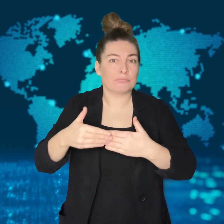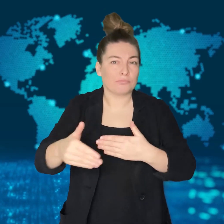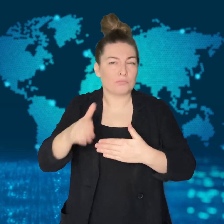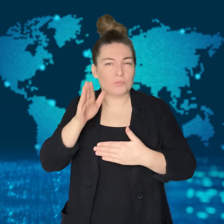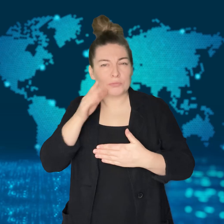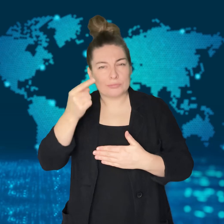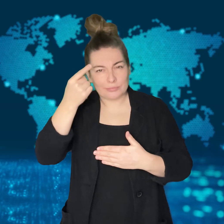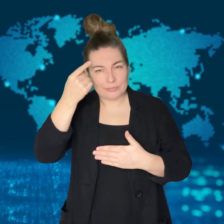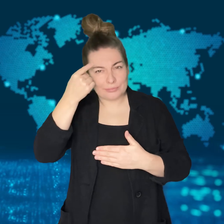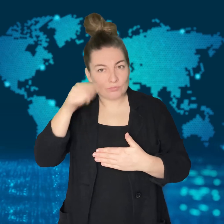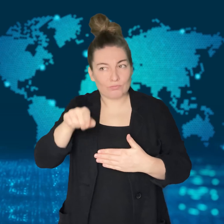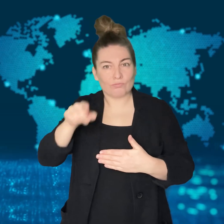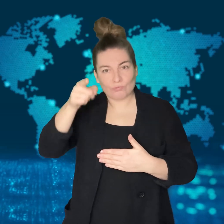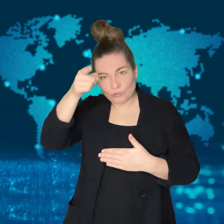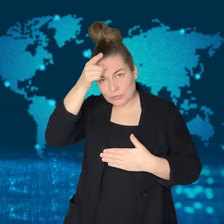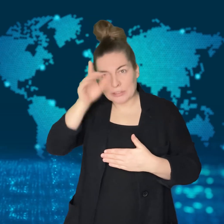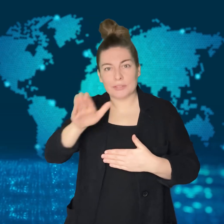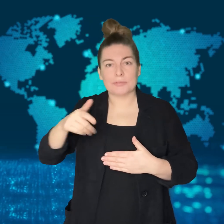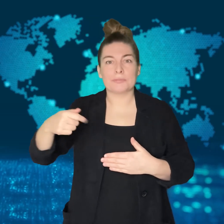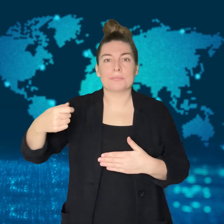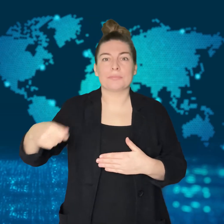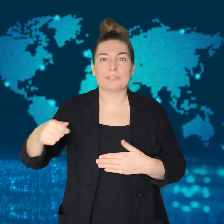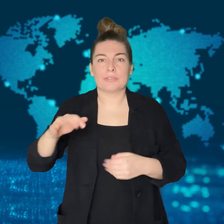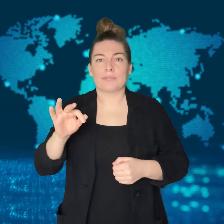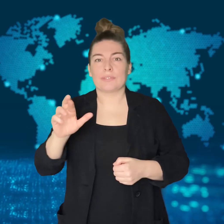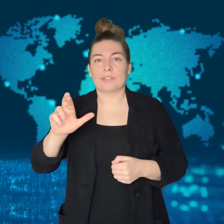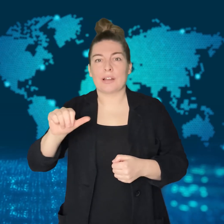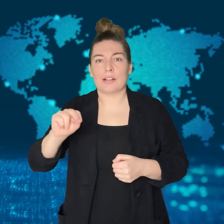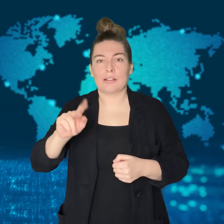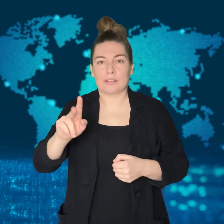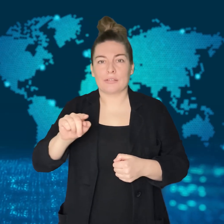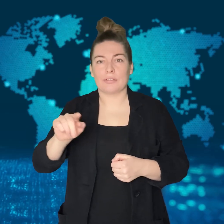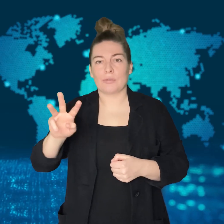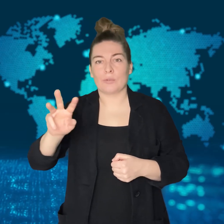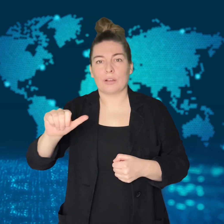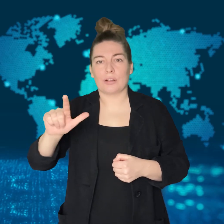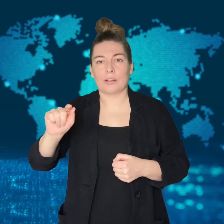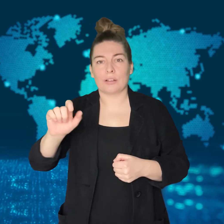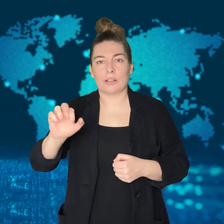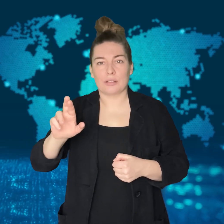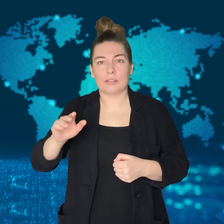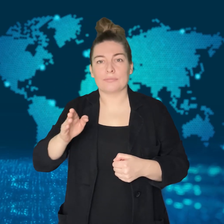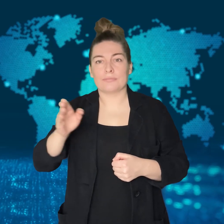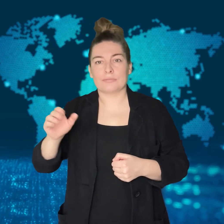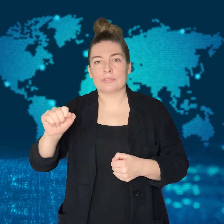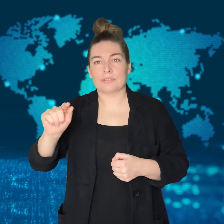dissolve the Parliament within the next 21 days.